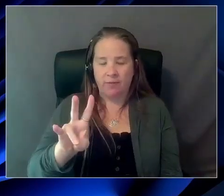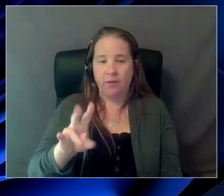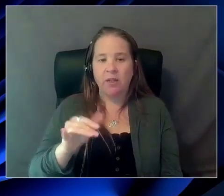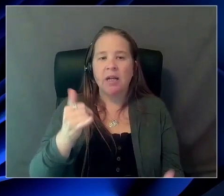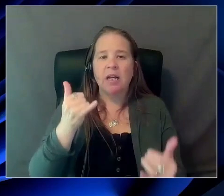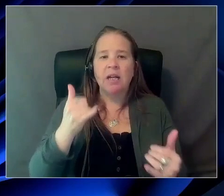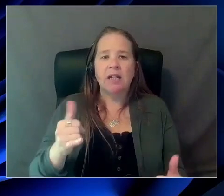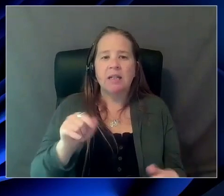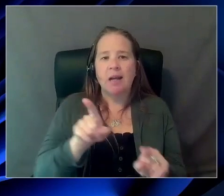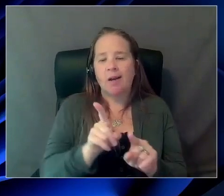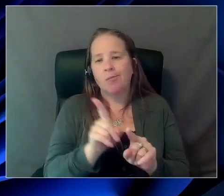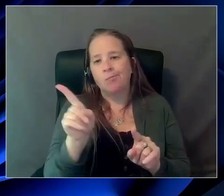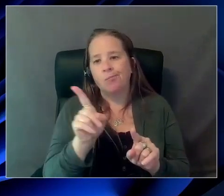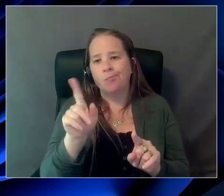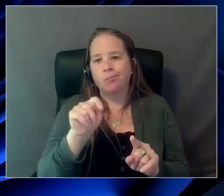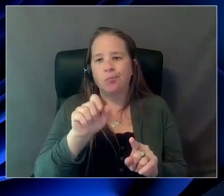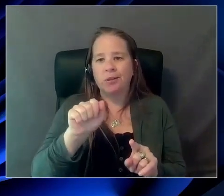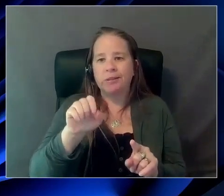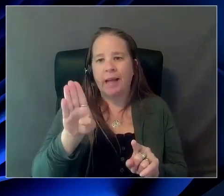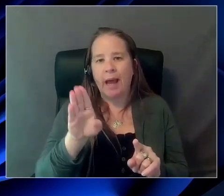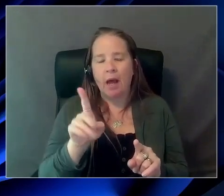next section of the Start menu.